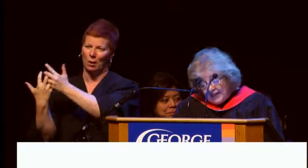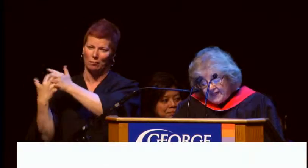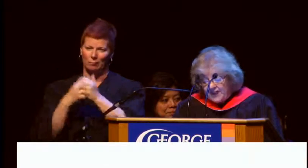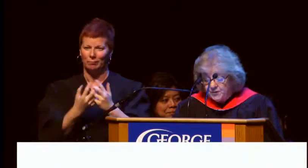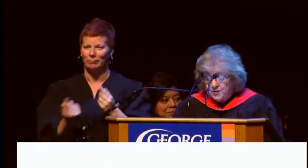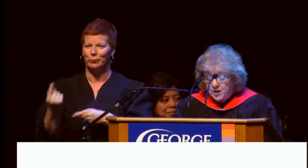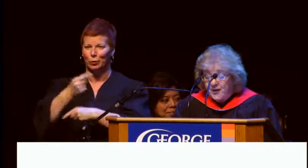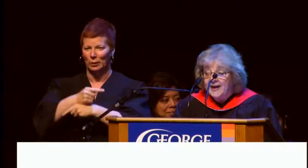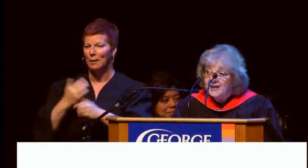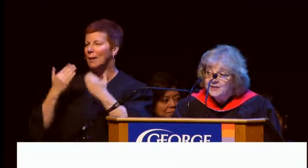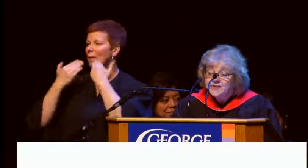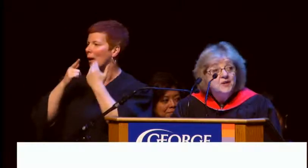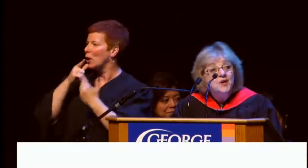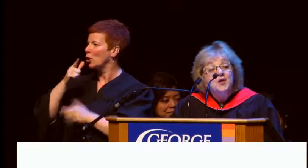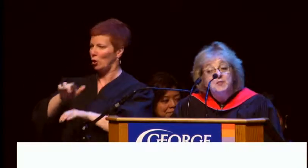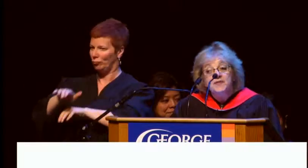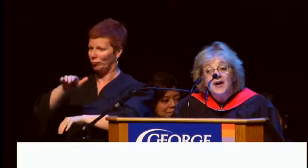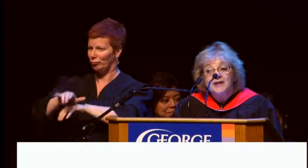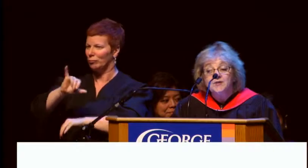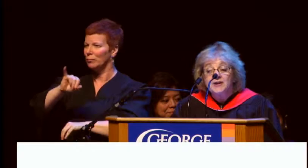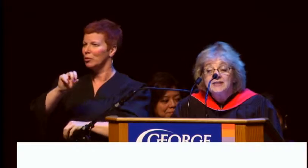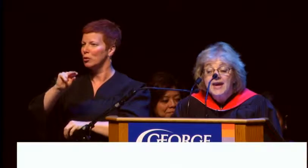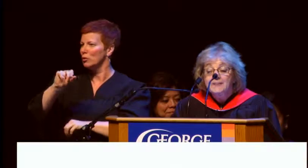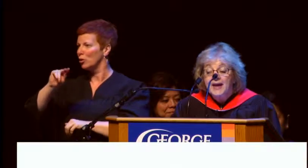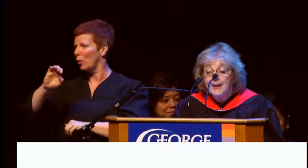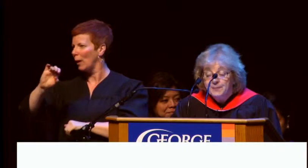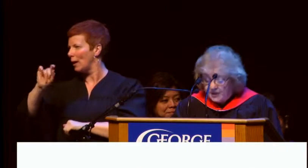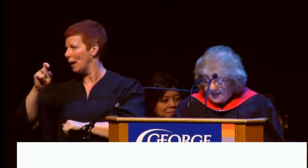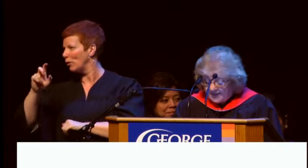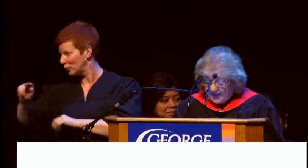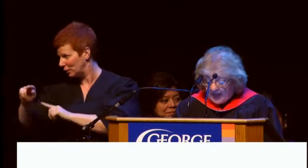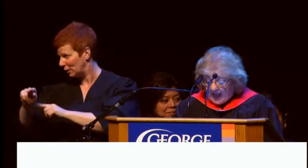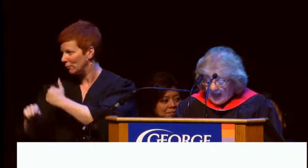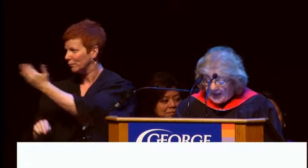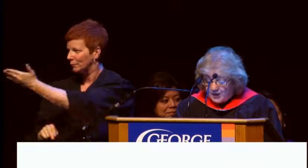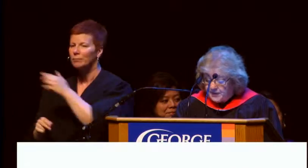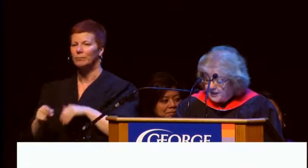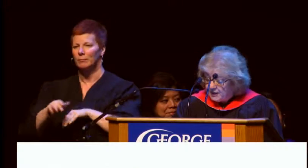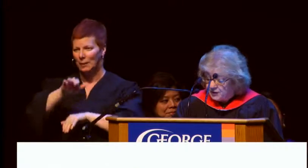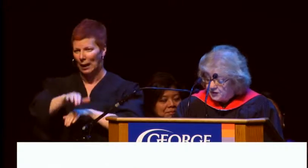THANK YOU TO JOANNE ANDERSON, WHO PROVIDED REAL-TIME CAPTIONING, TO MONIQUE LEDREW